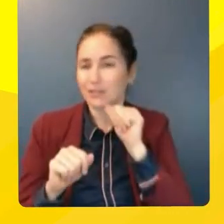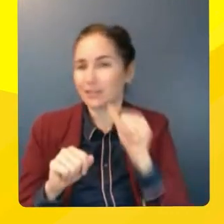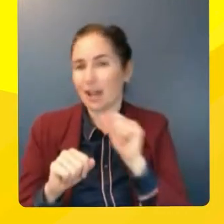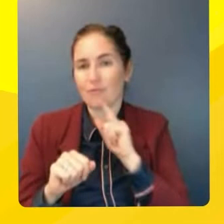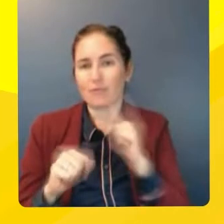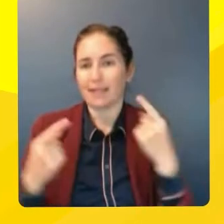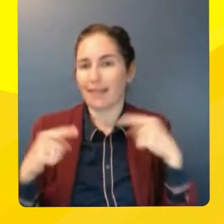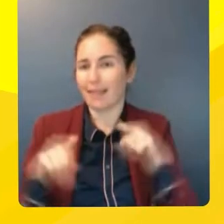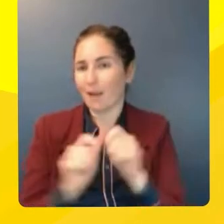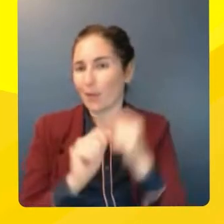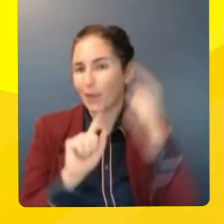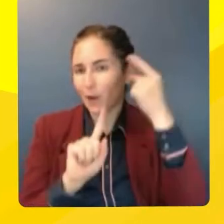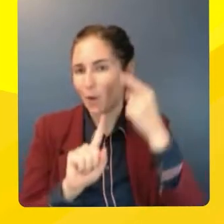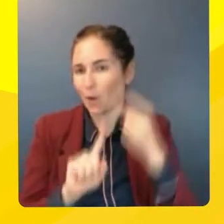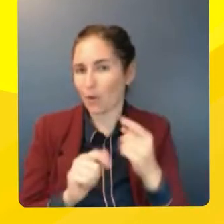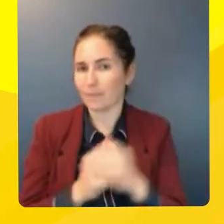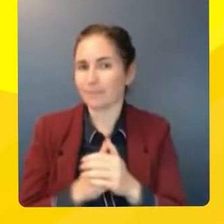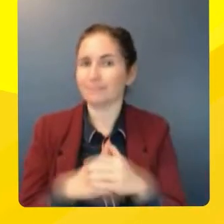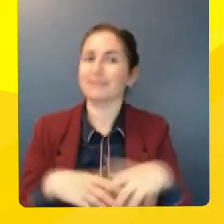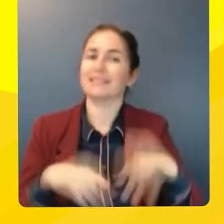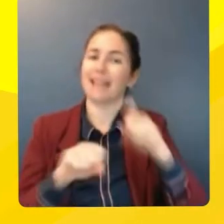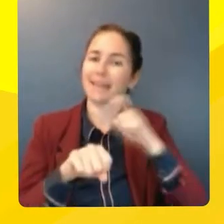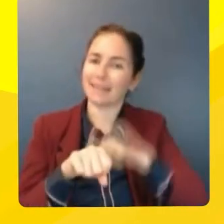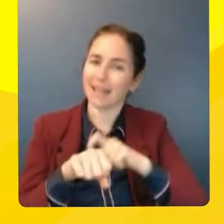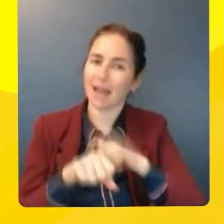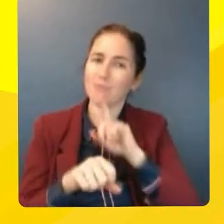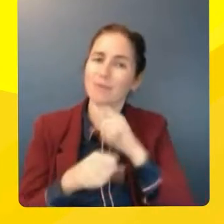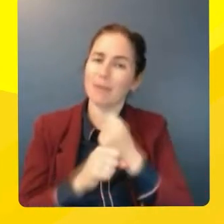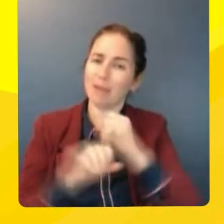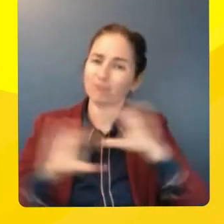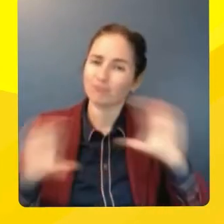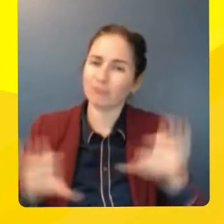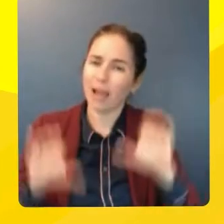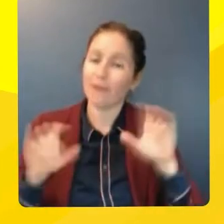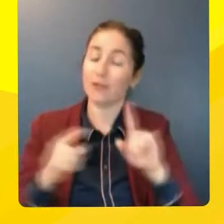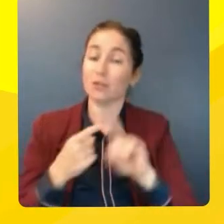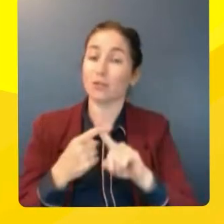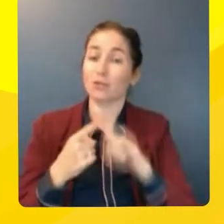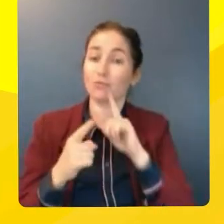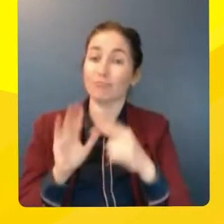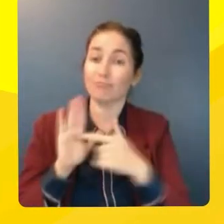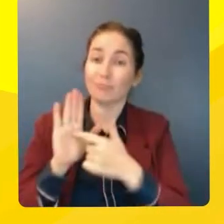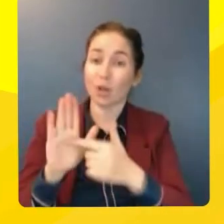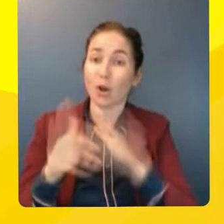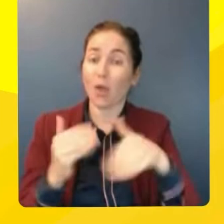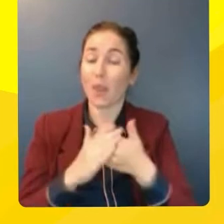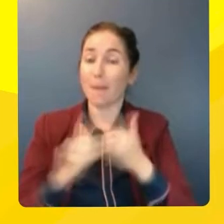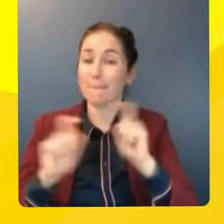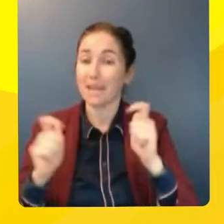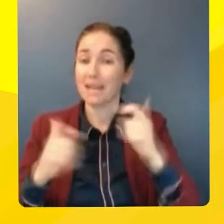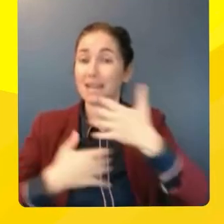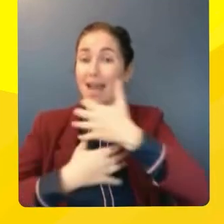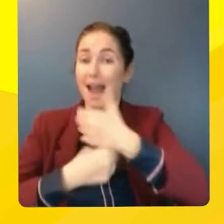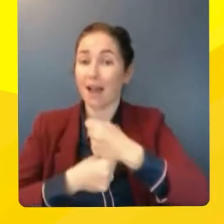So, take the time and make the effort to translate that big aggregate goal to employees